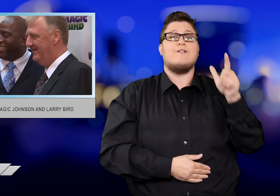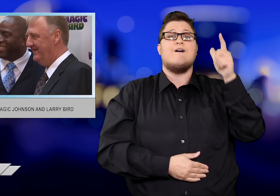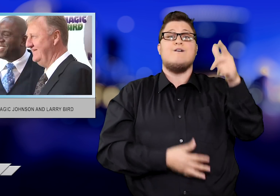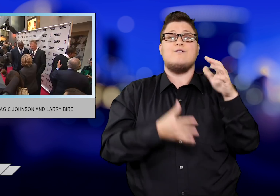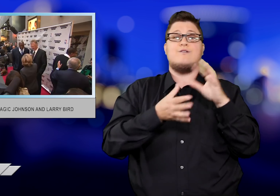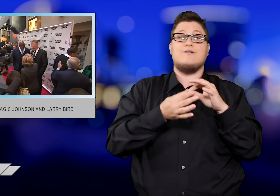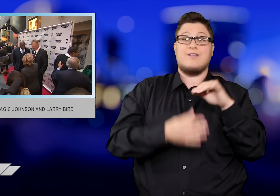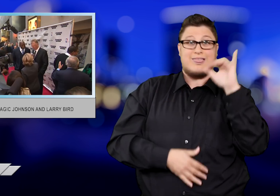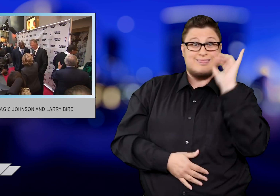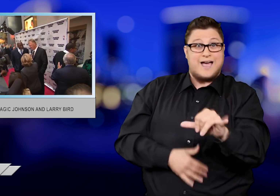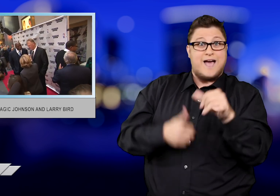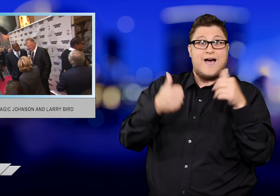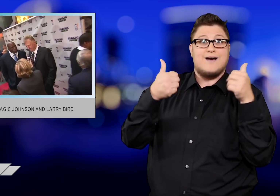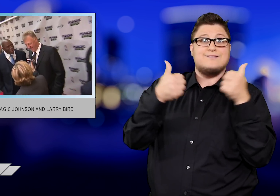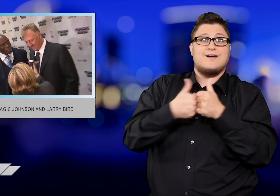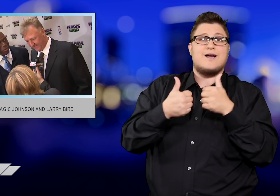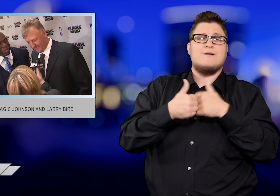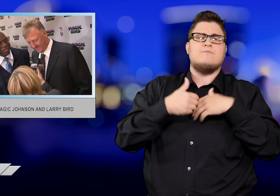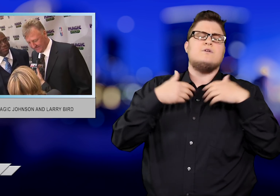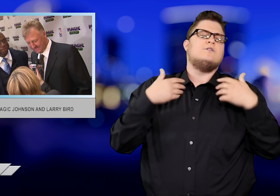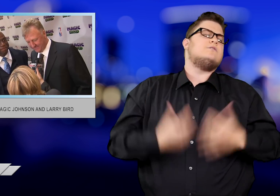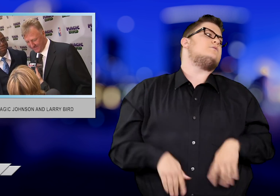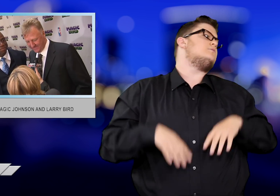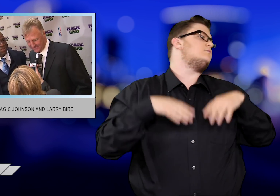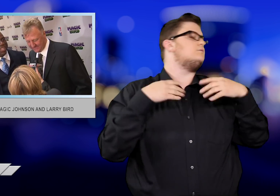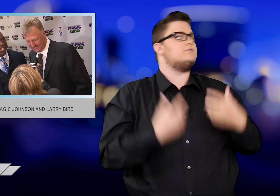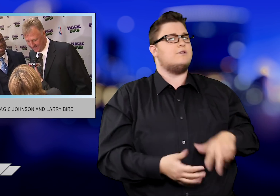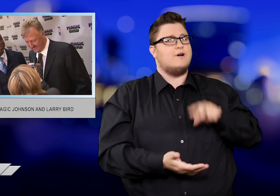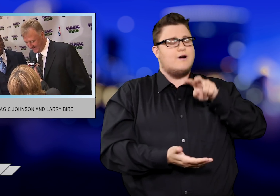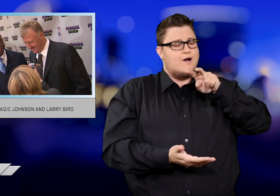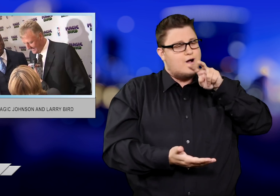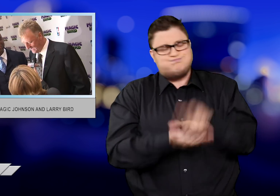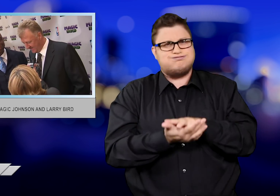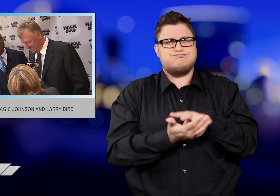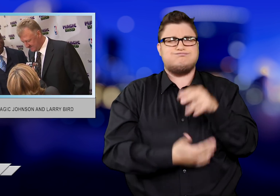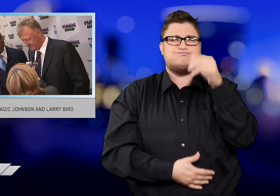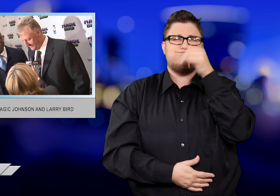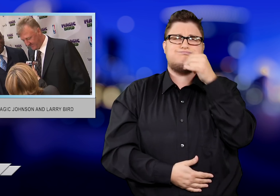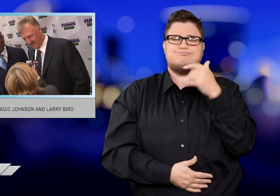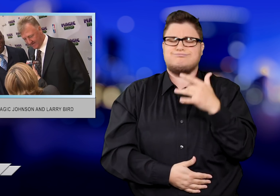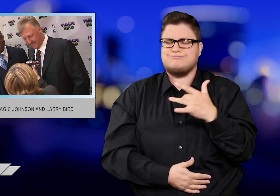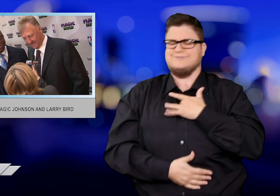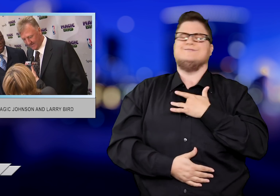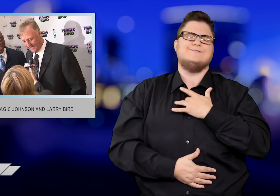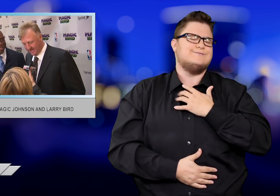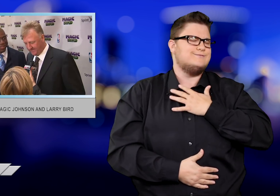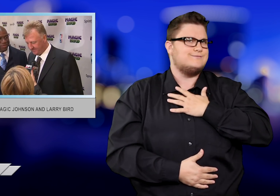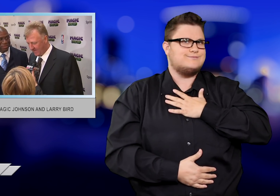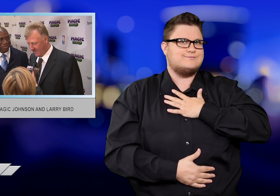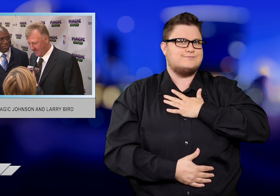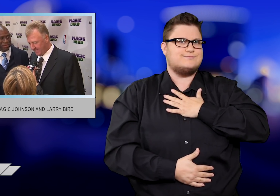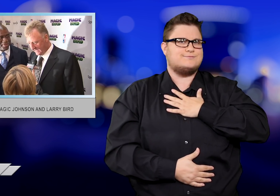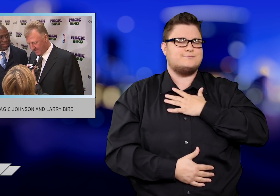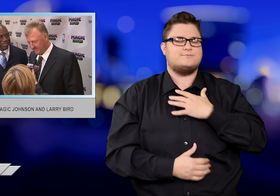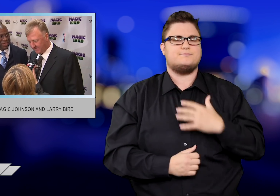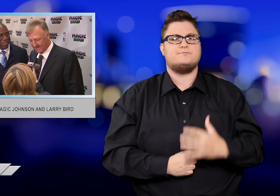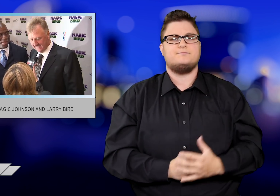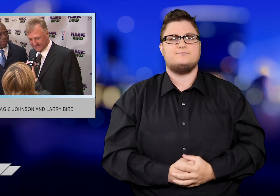Bird later said that game was "the toughest loss I ever took."